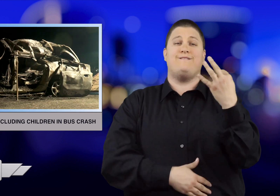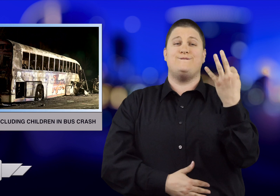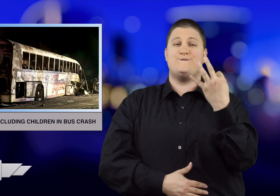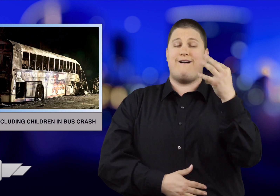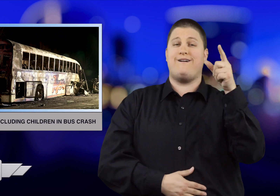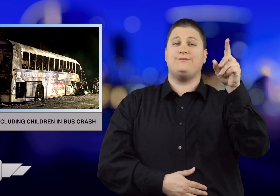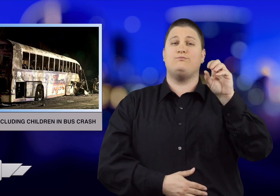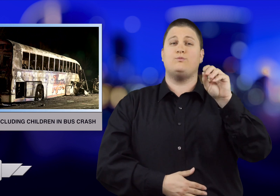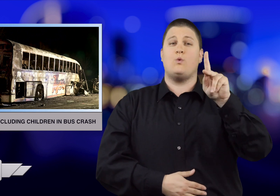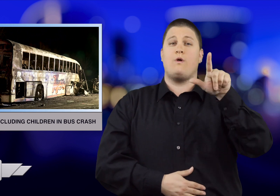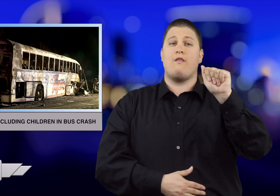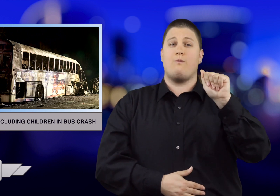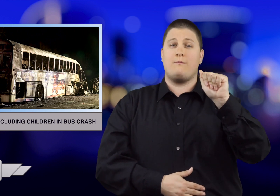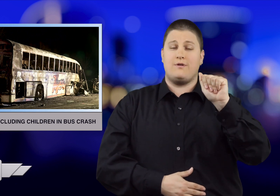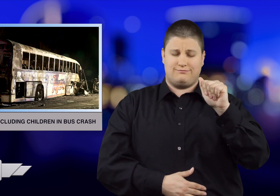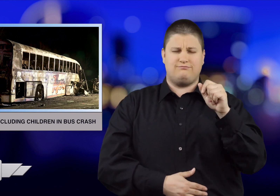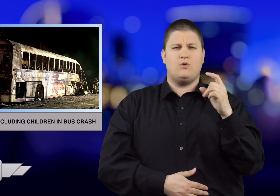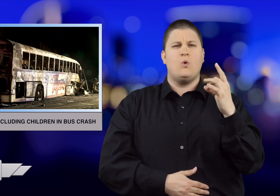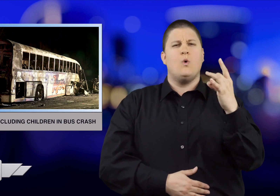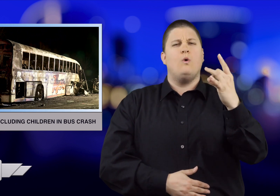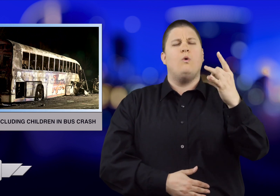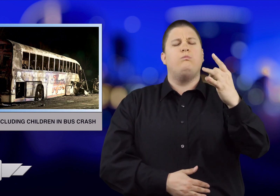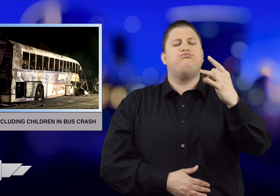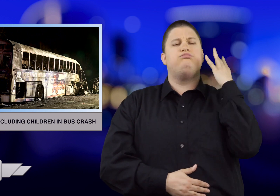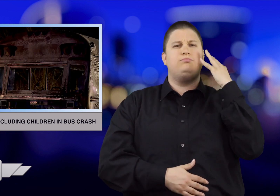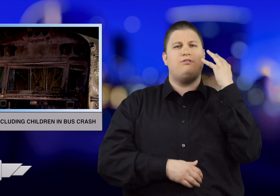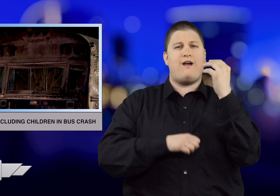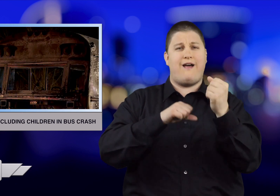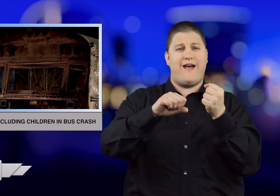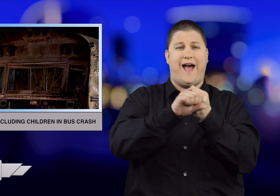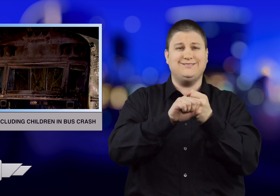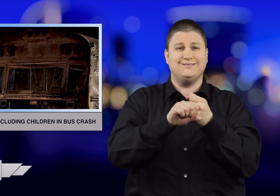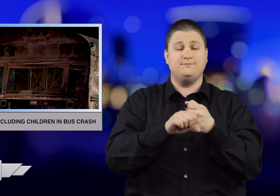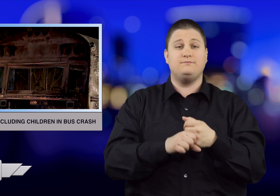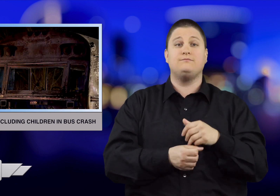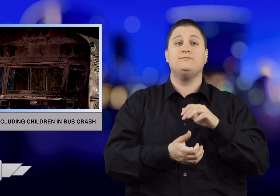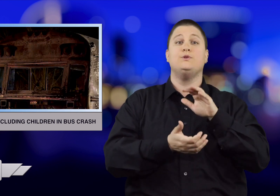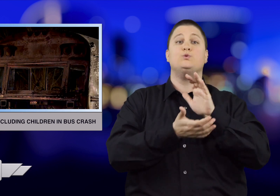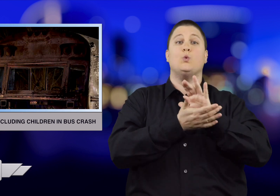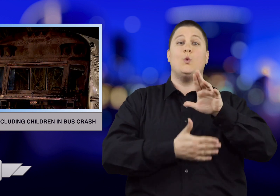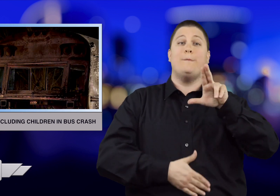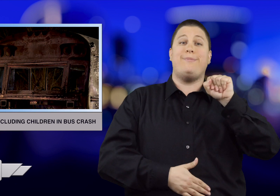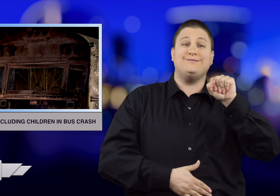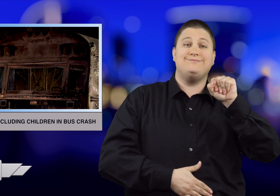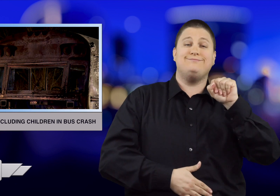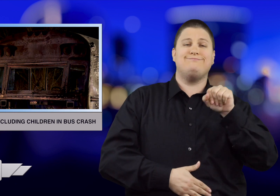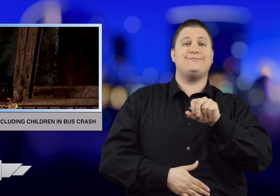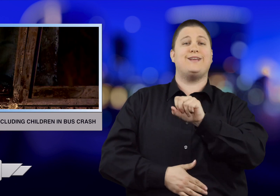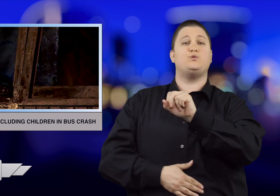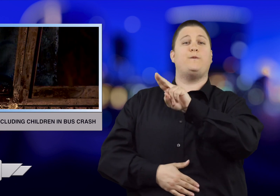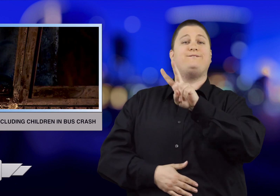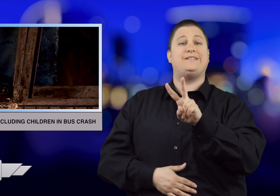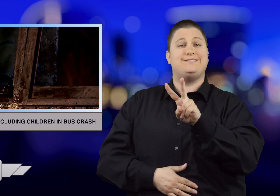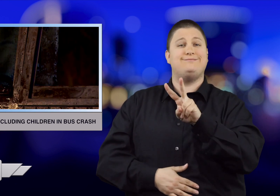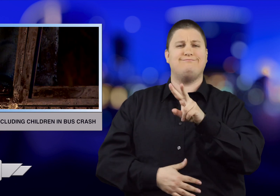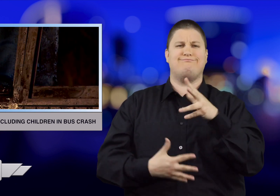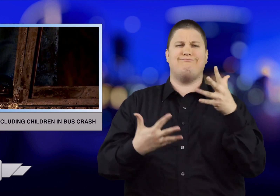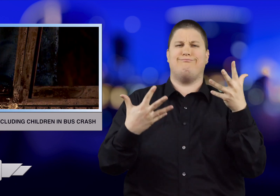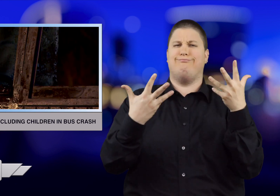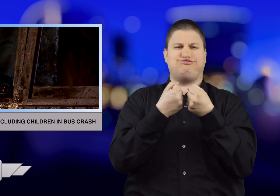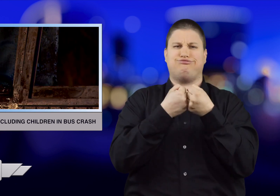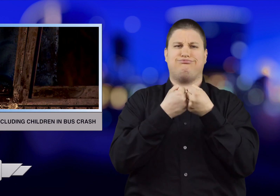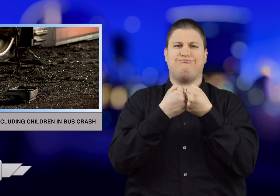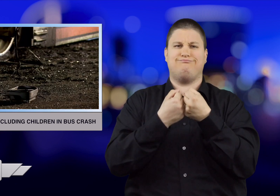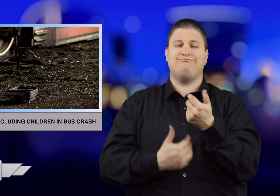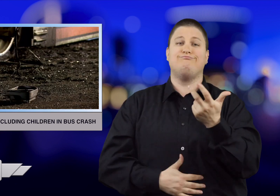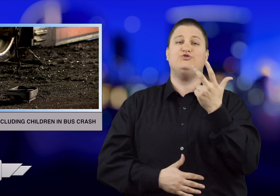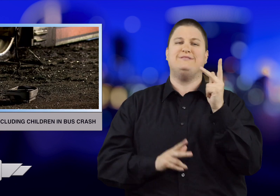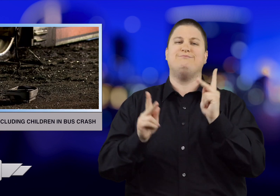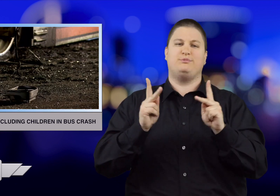Three people were killed in a horrific accident involving an SUV and a school bus in Oklahoma